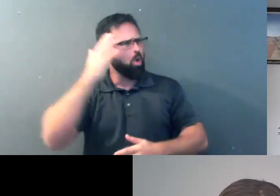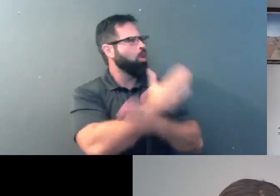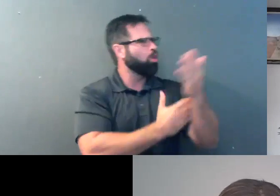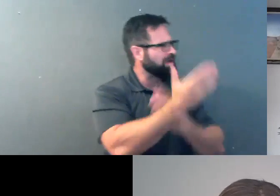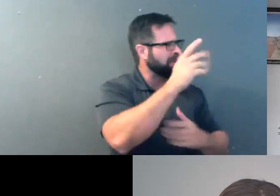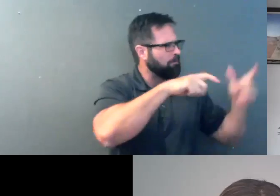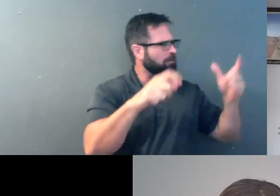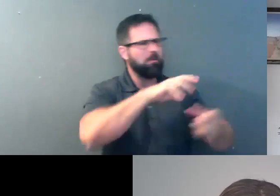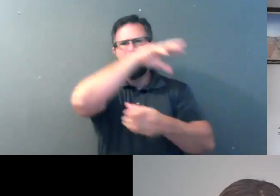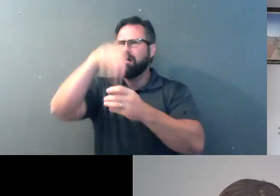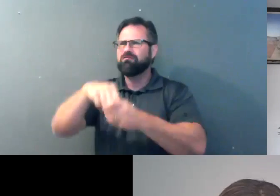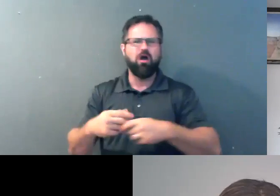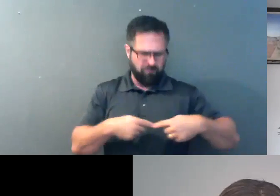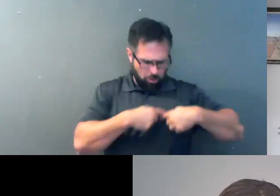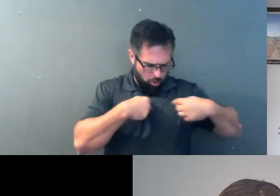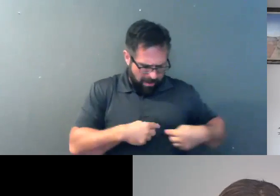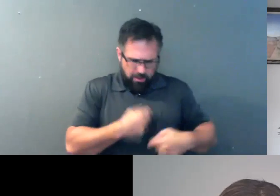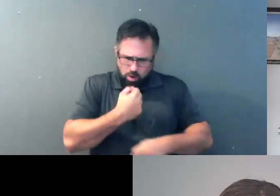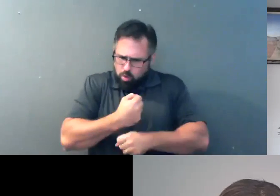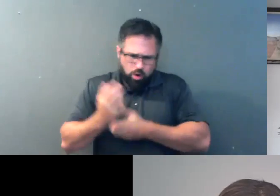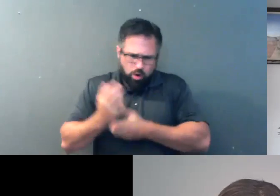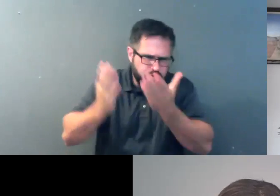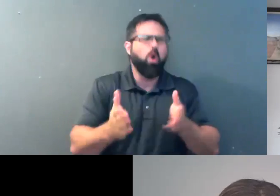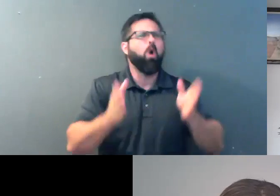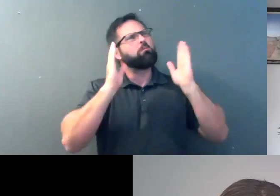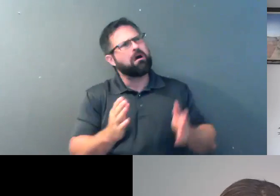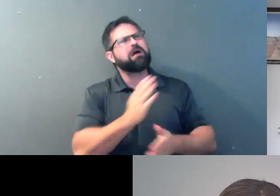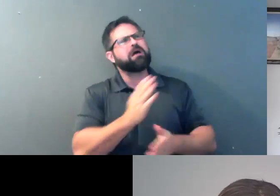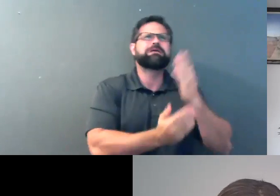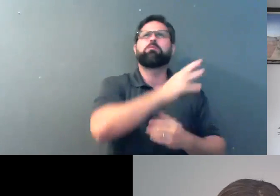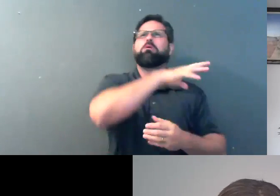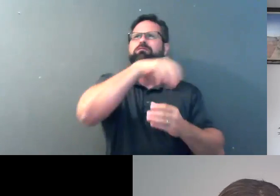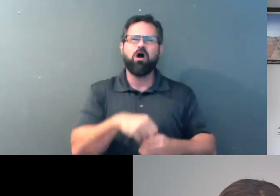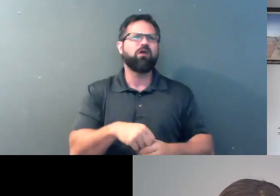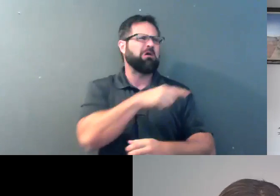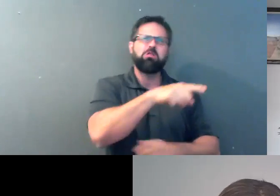both in terms of receiving assistance but also in terms of participating in the response itself